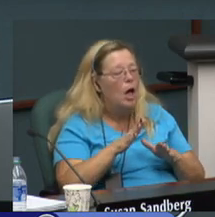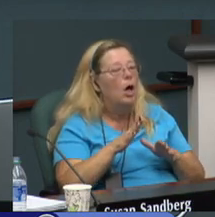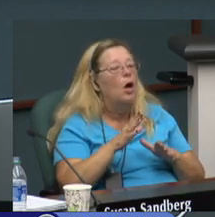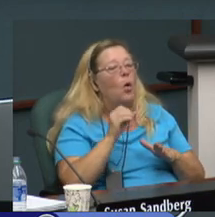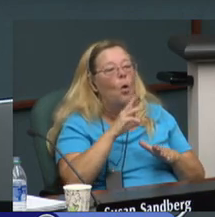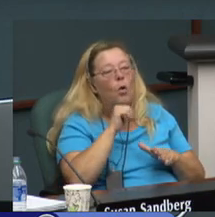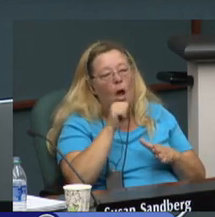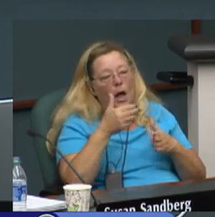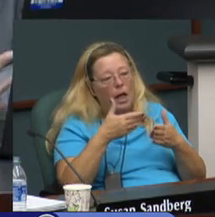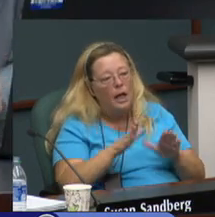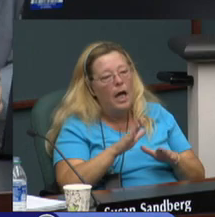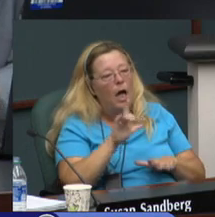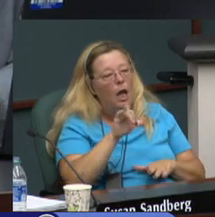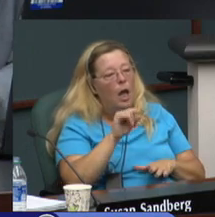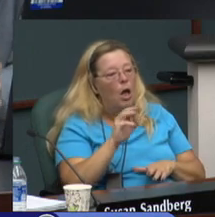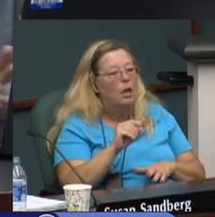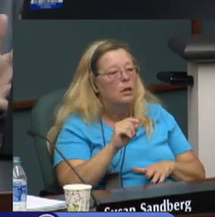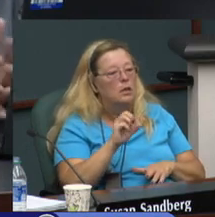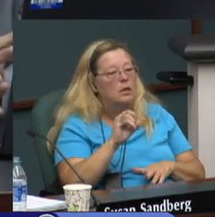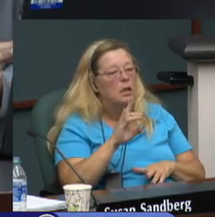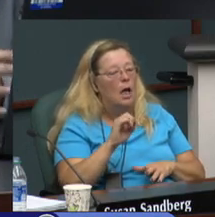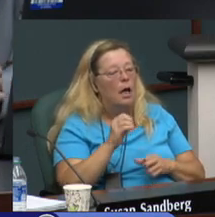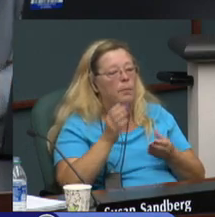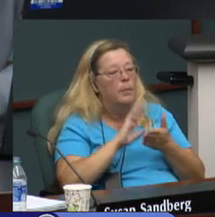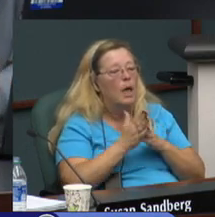not that I know of that they all have different regulations